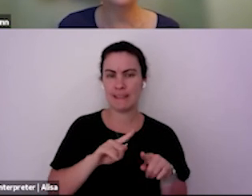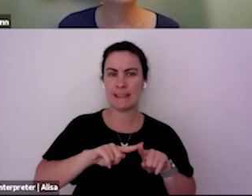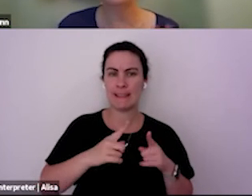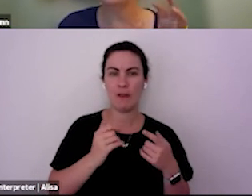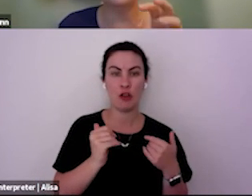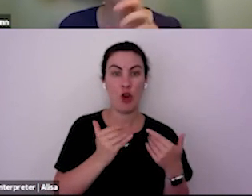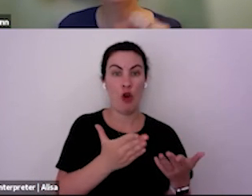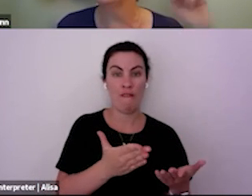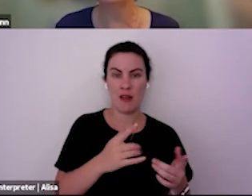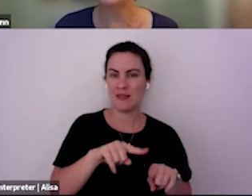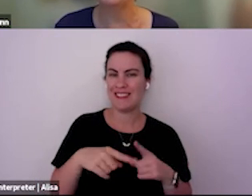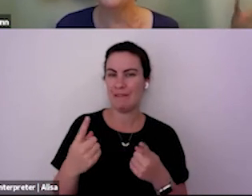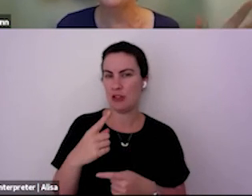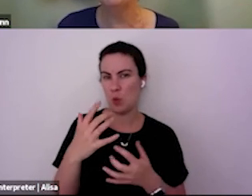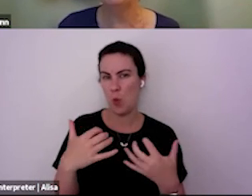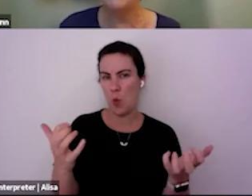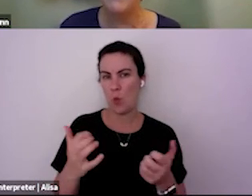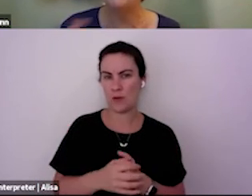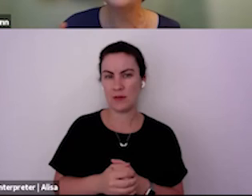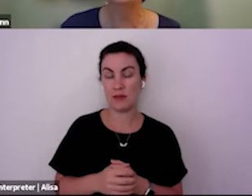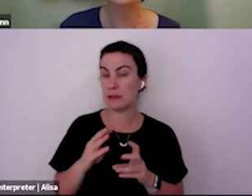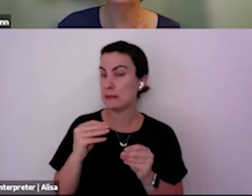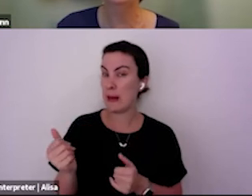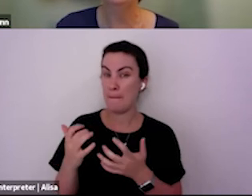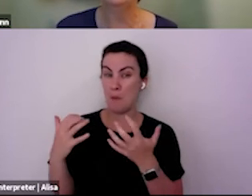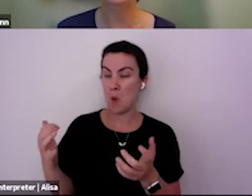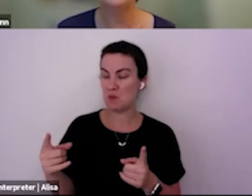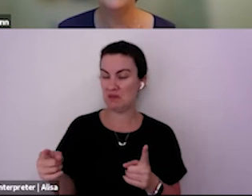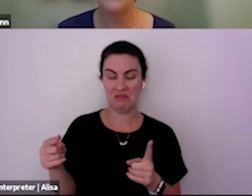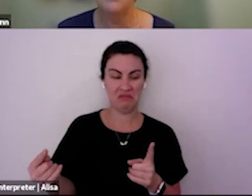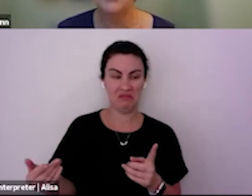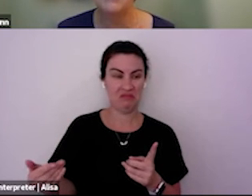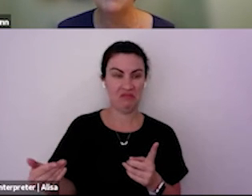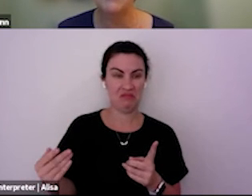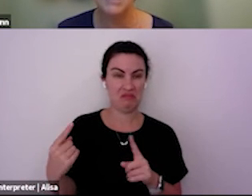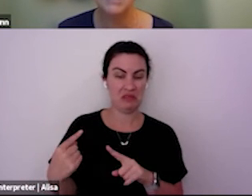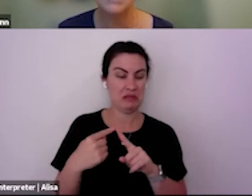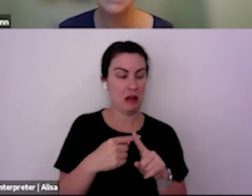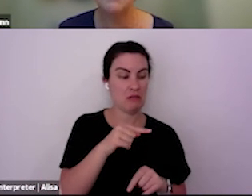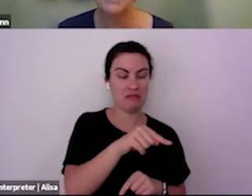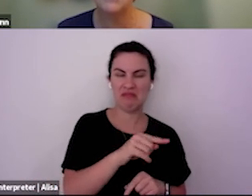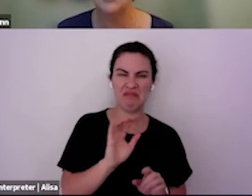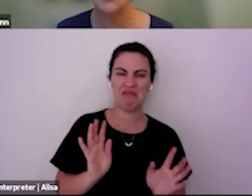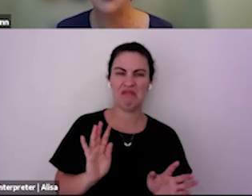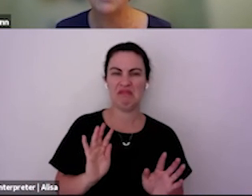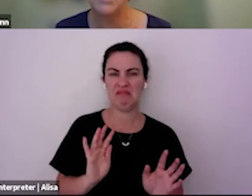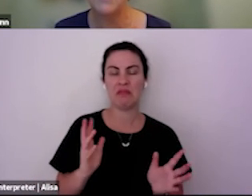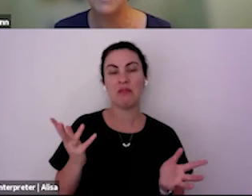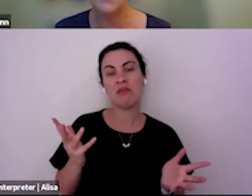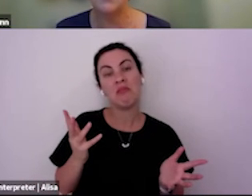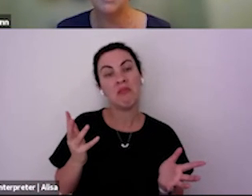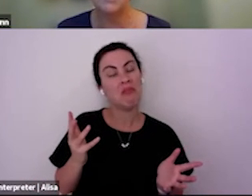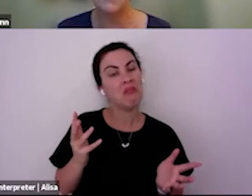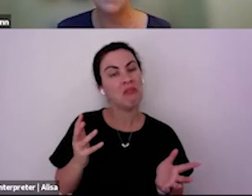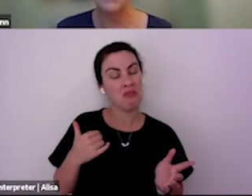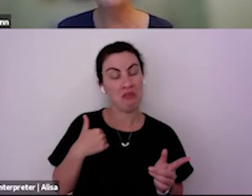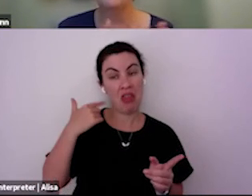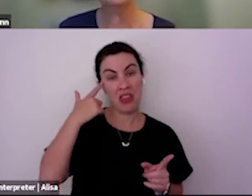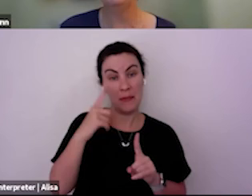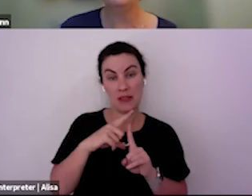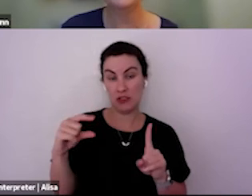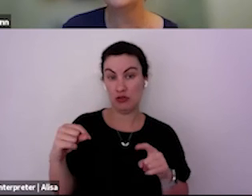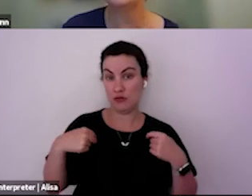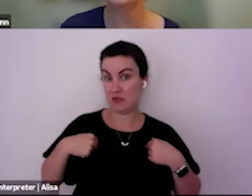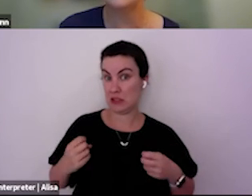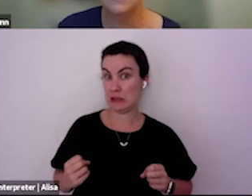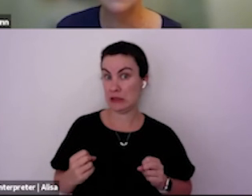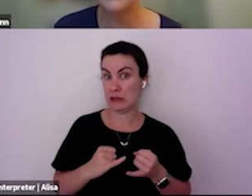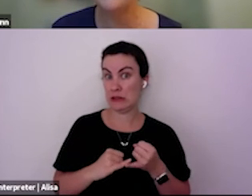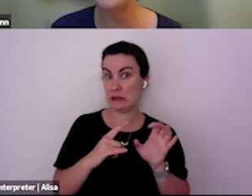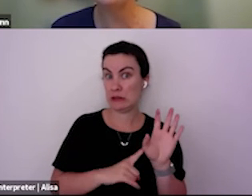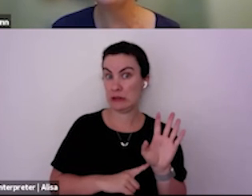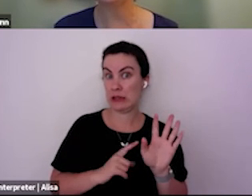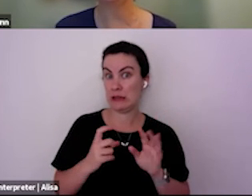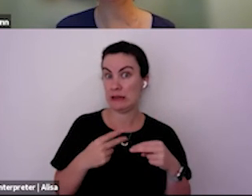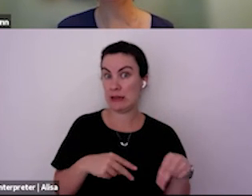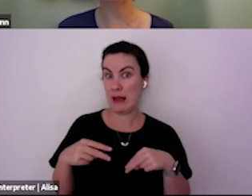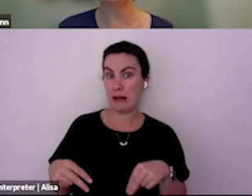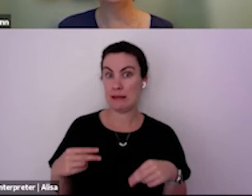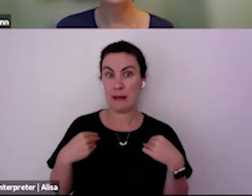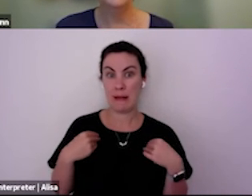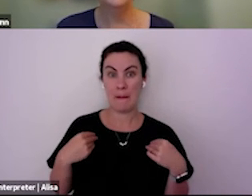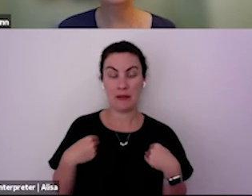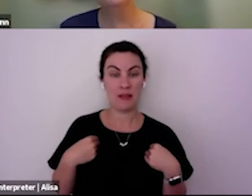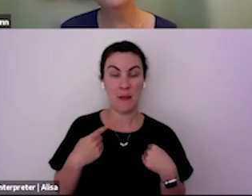that some audiences are never going to pick up the other, but some will.